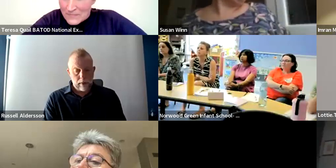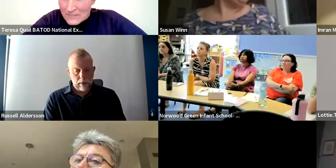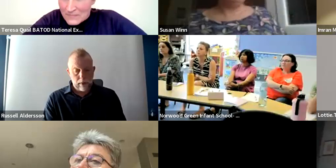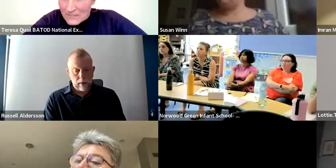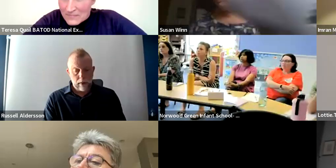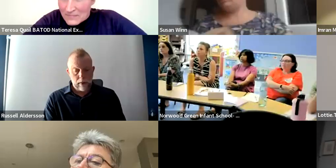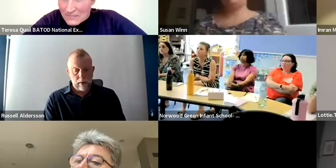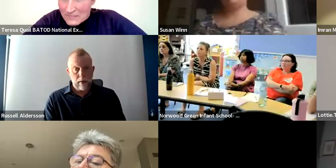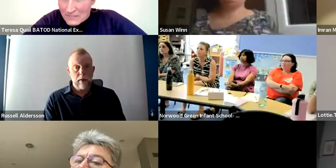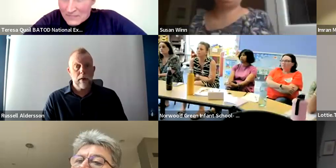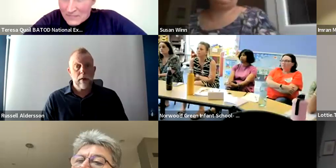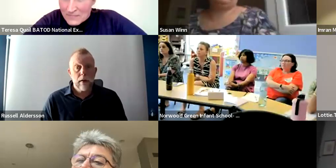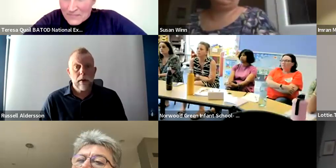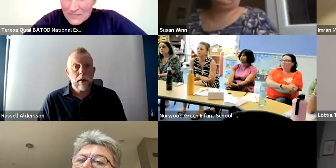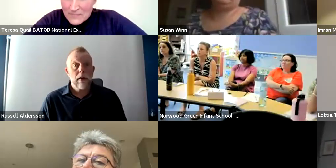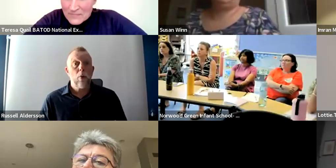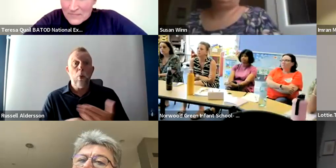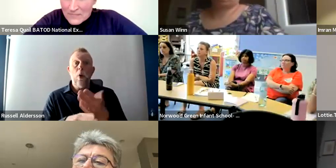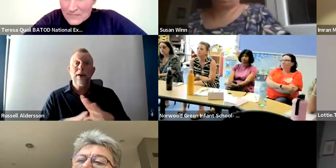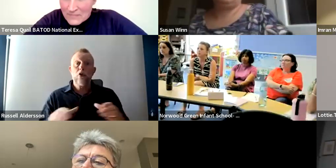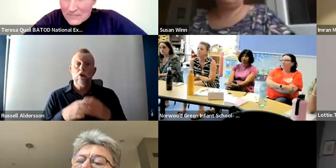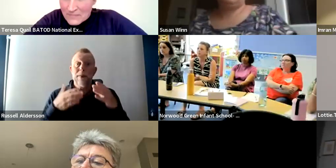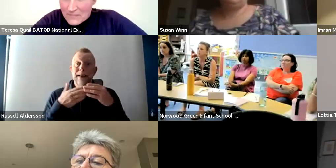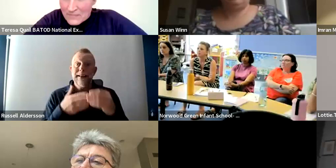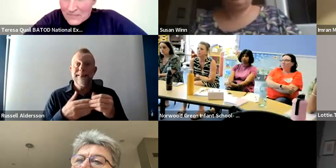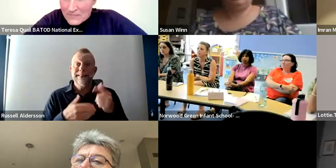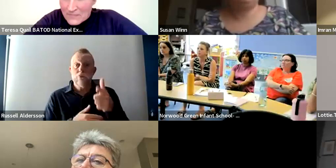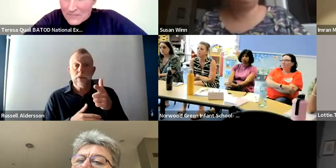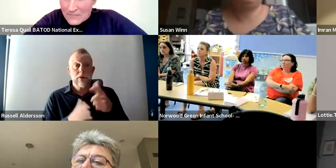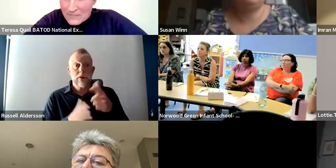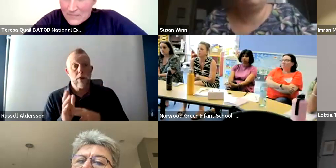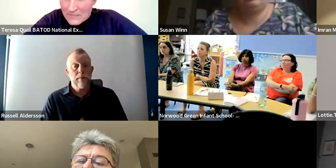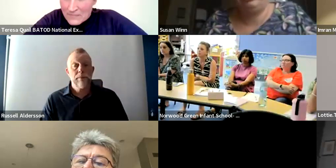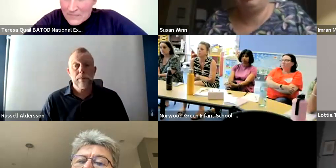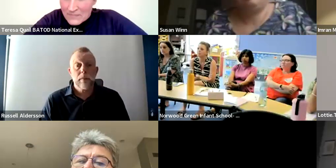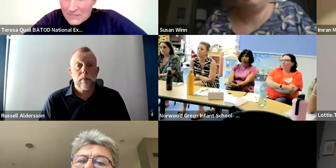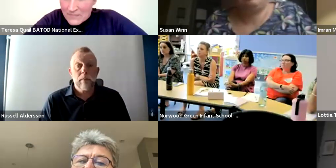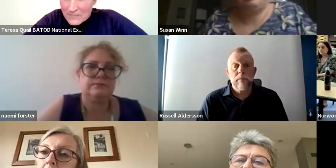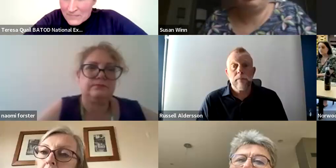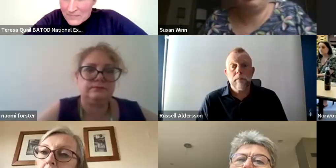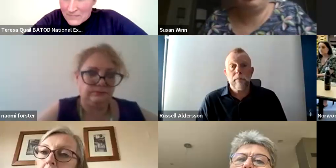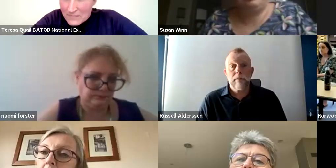all the working group leads could just switch their cameras on, please. Teresa is just going to pin everybody